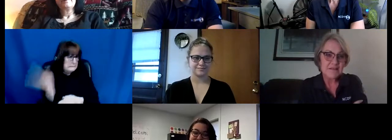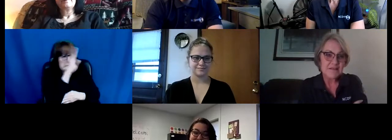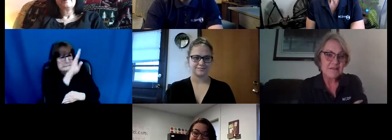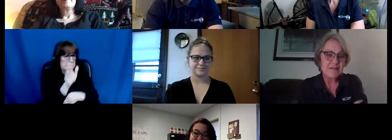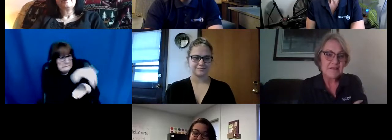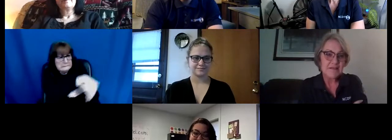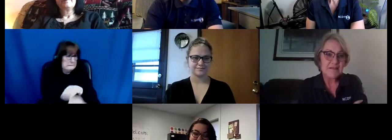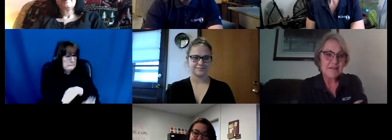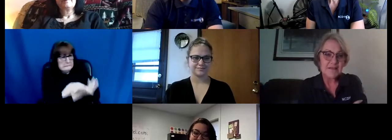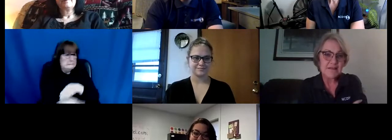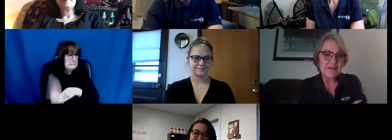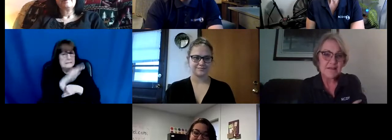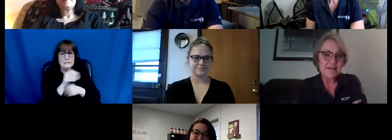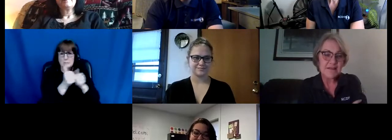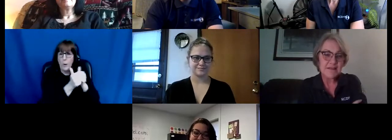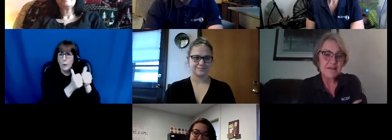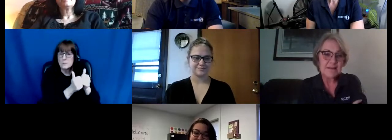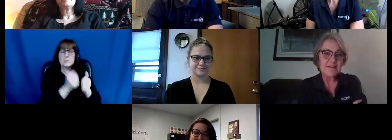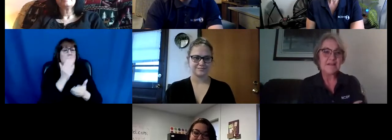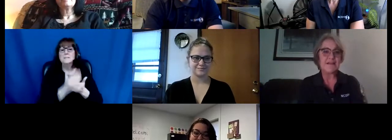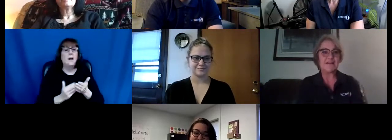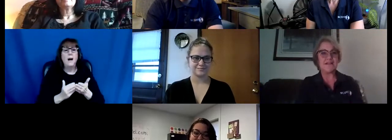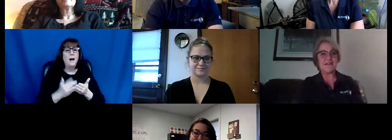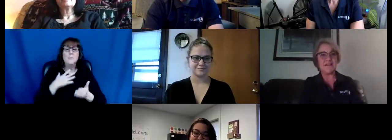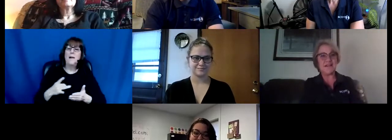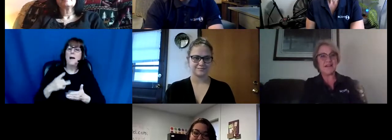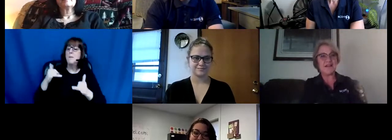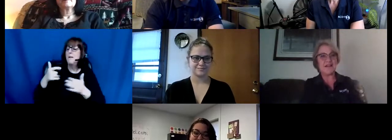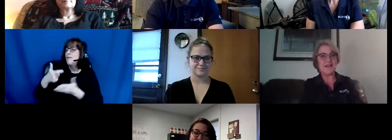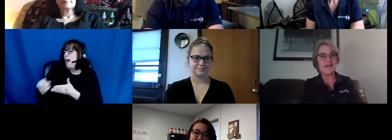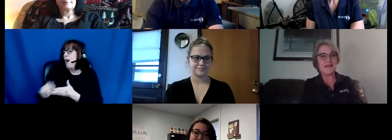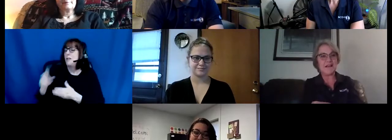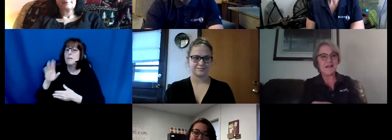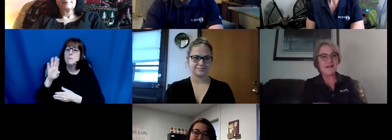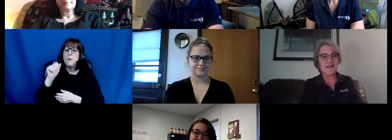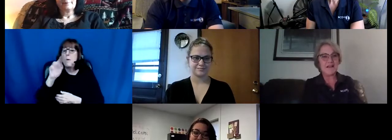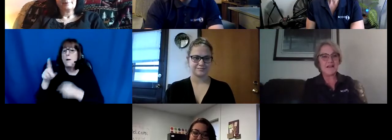other people have days filled with card or board games. For some of us it's all about the food.